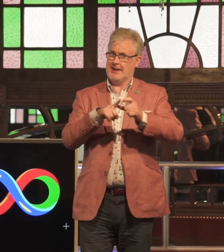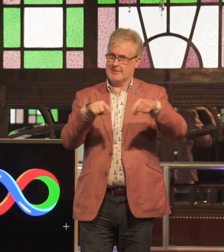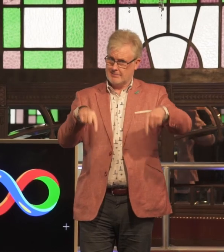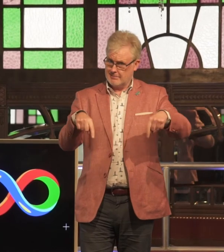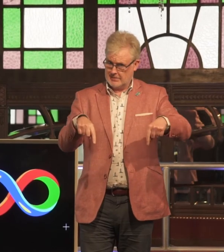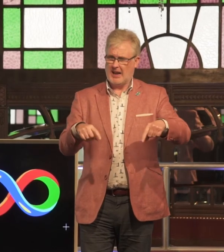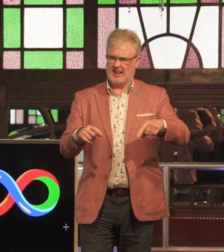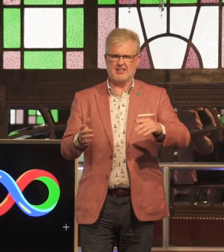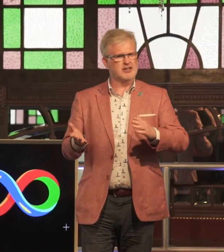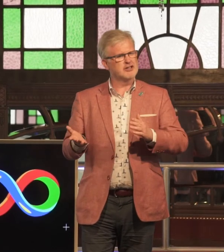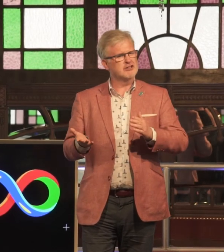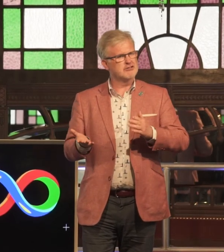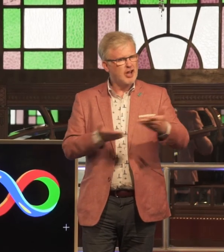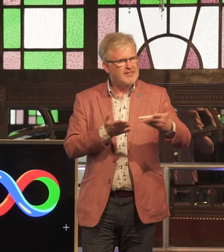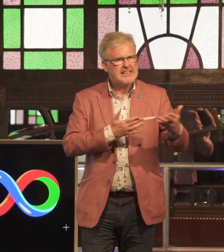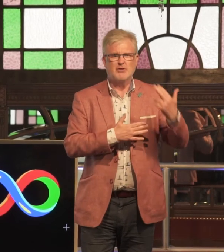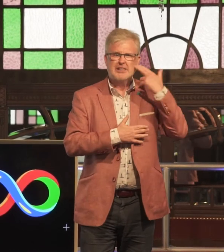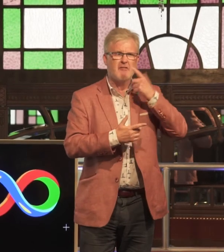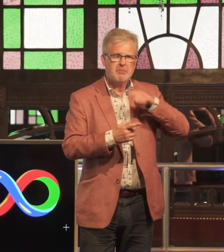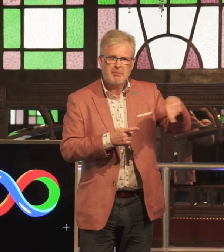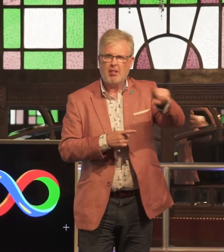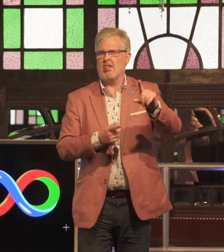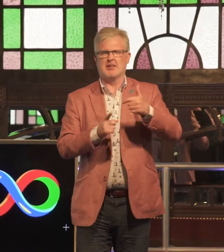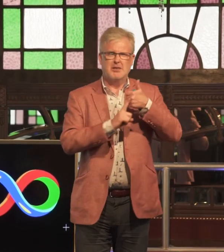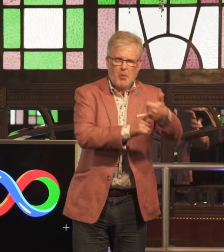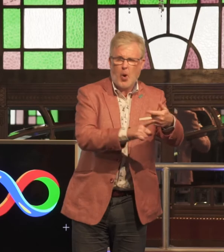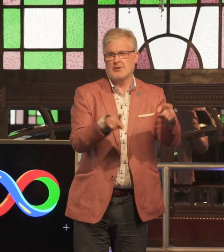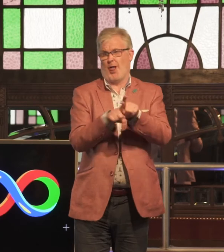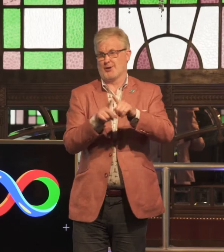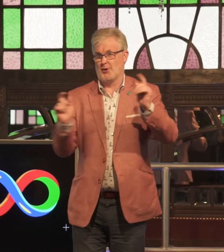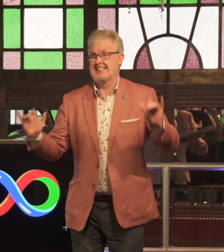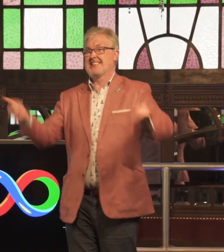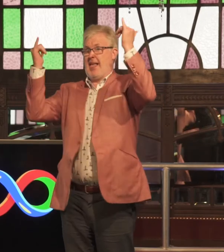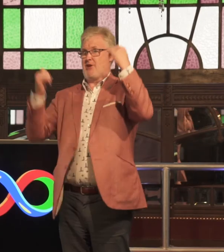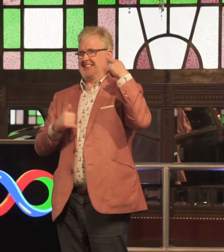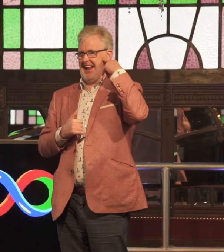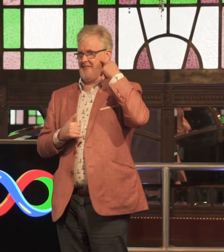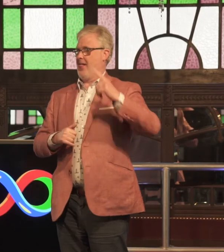So Deaf Action is based in Edinburgh. We provide a range of services for deaf people, and support and so on,